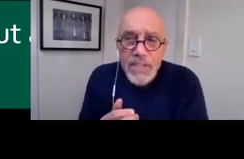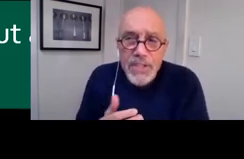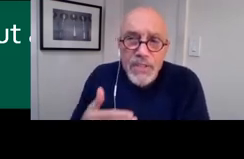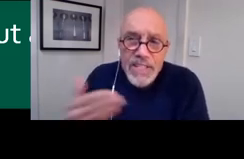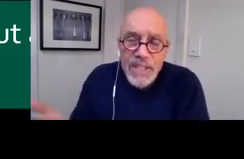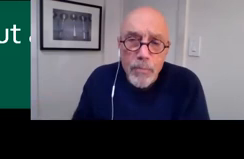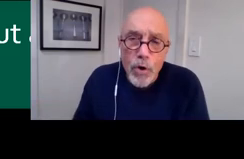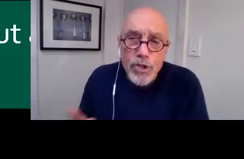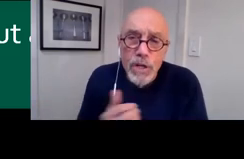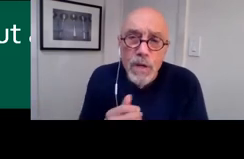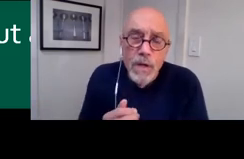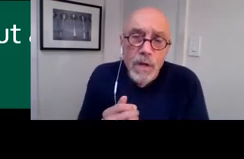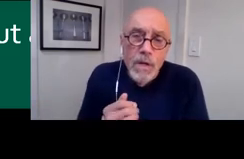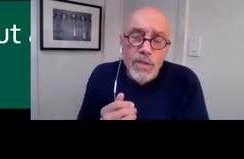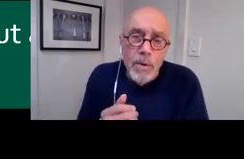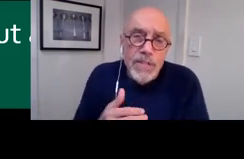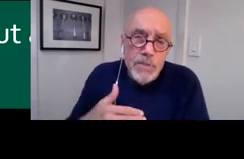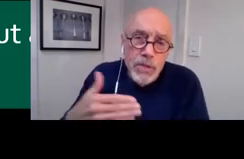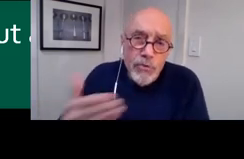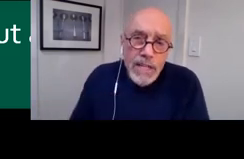practices. That's the approach. Starbucks has been trying